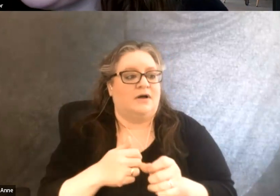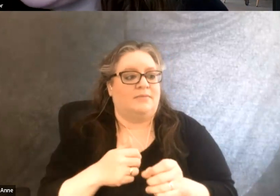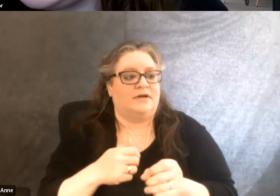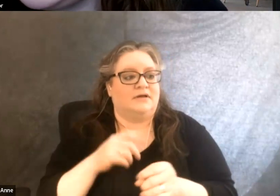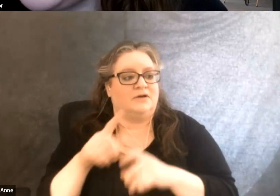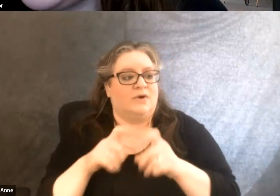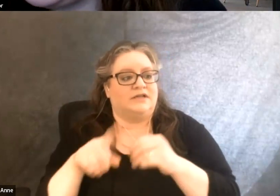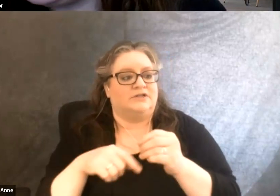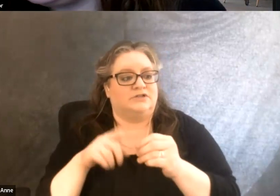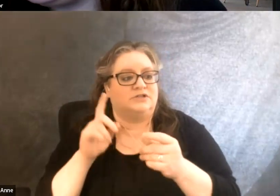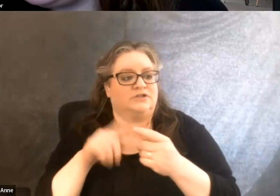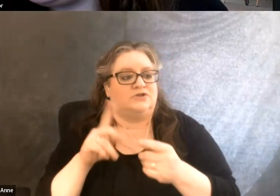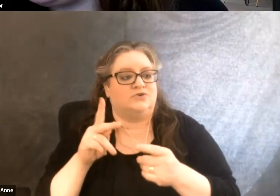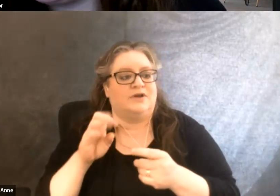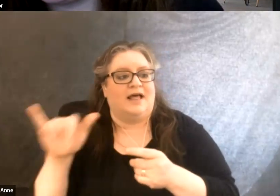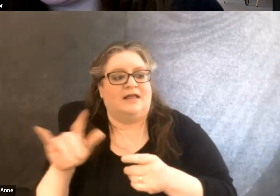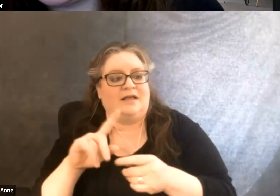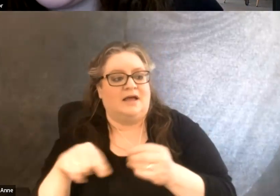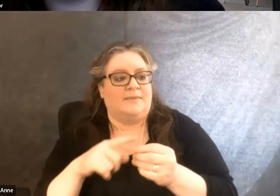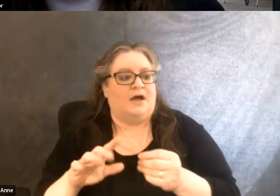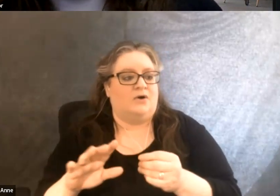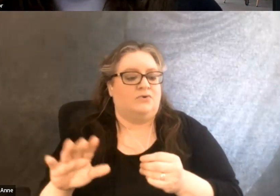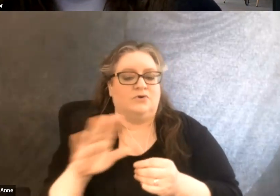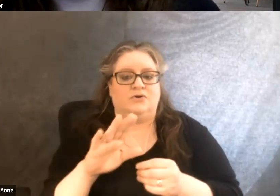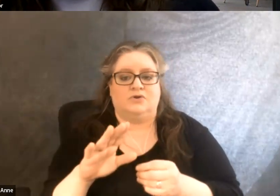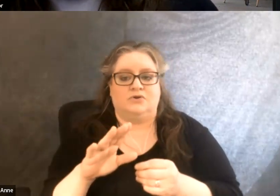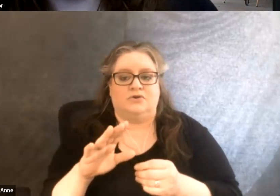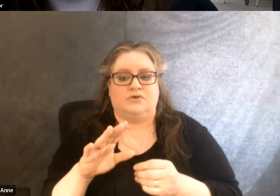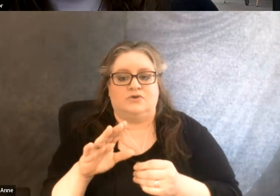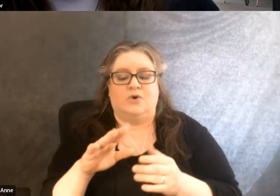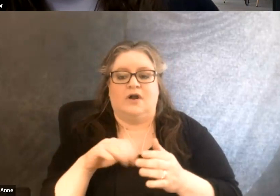about your own WordPress accessibility topic